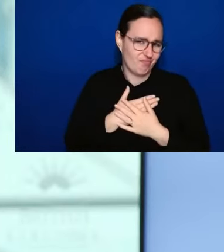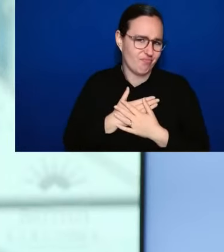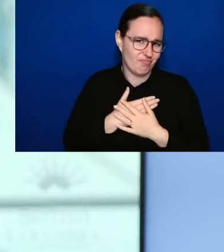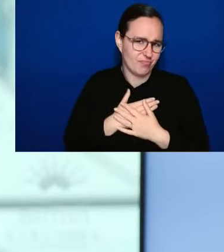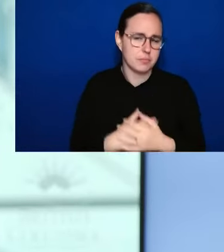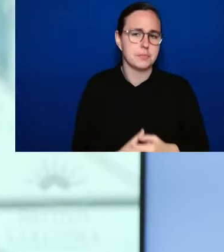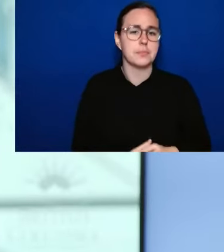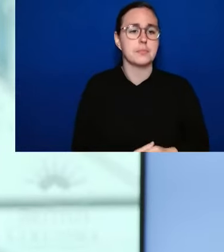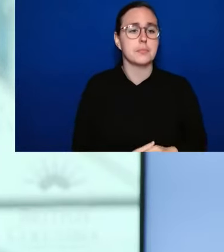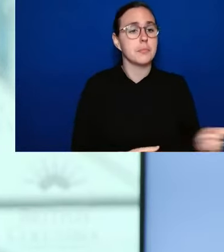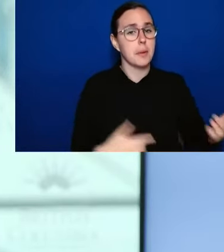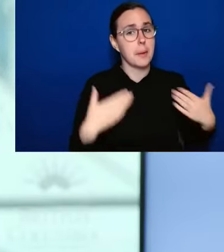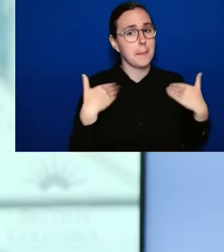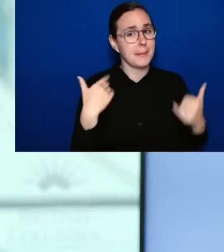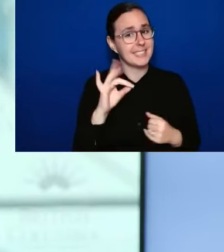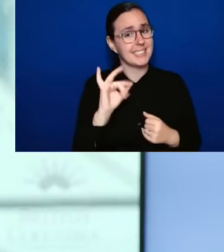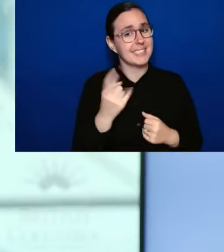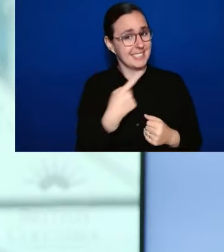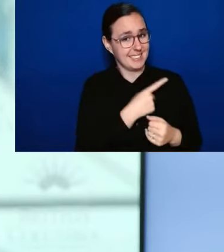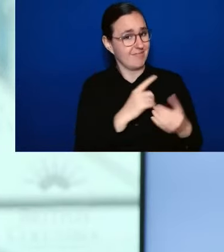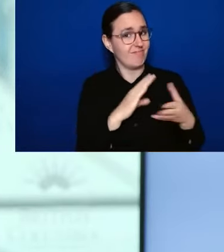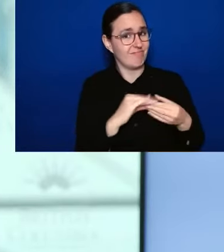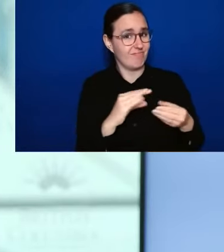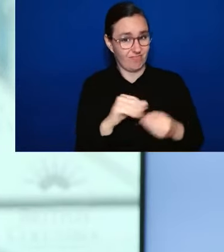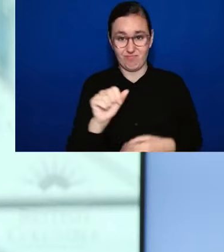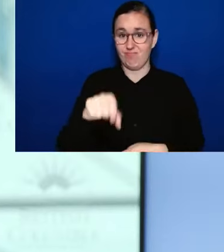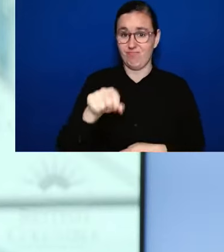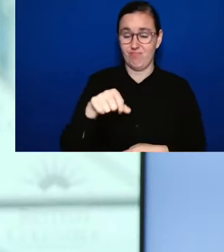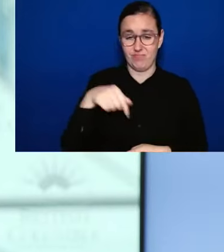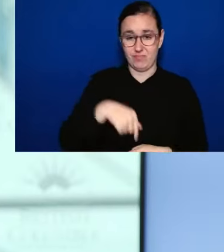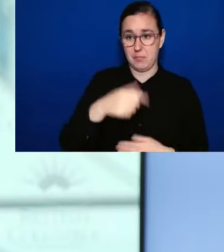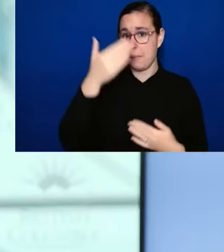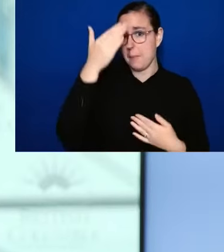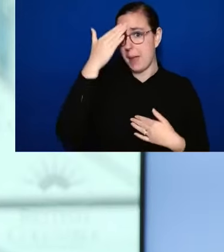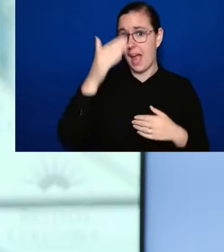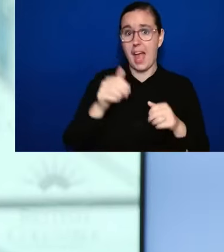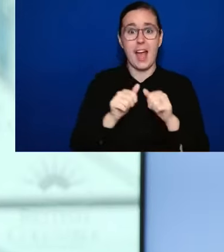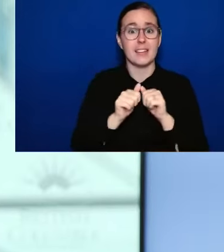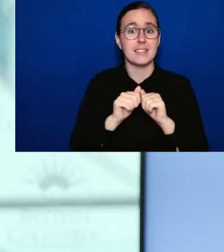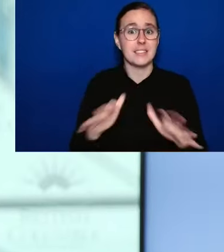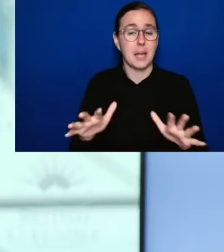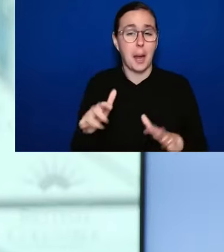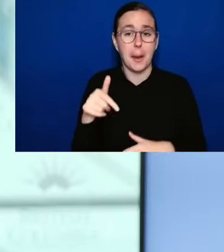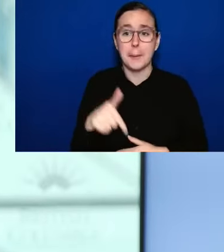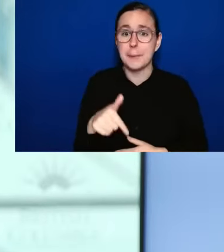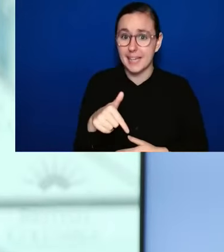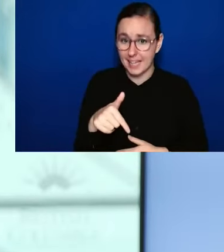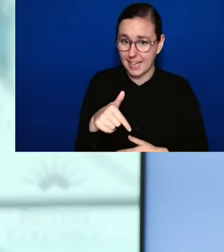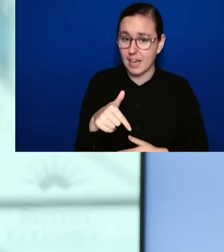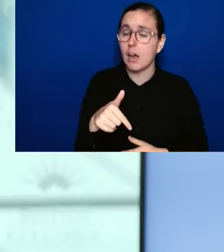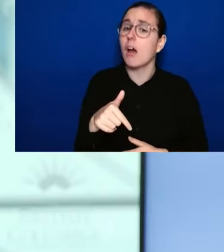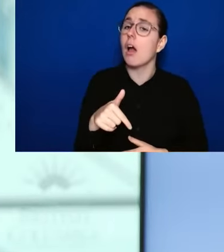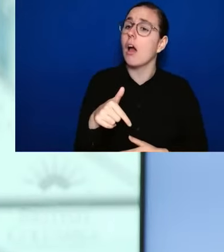pandemic but a lot of uncertainty remains and cold nineteen is going to be with us